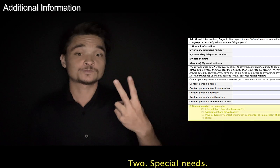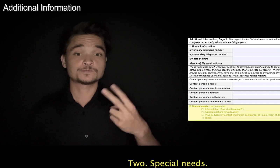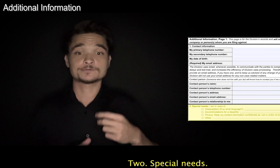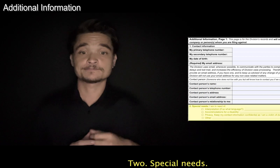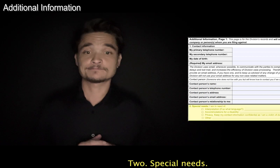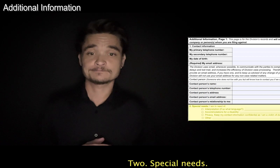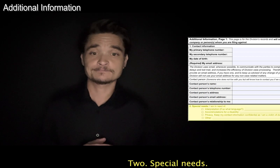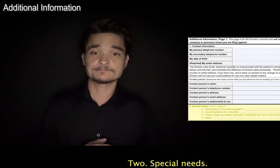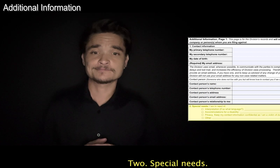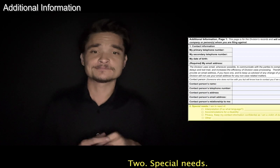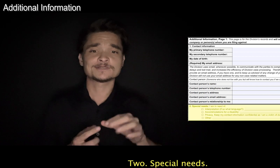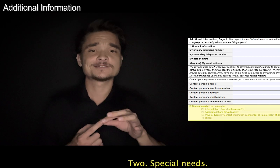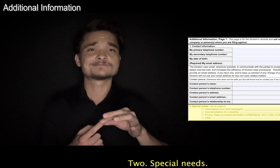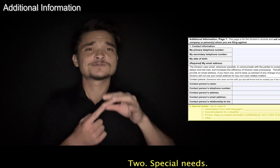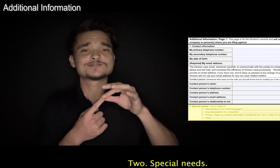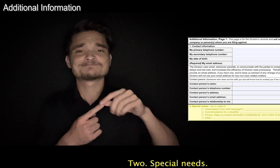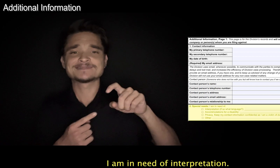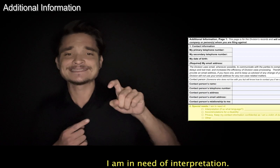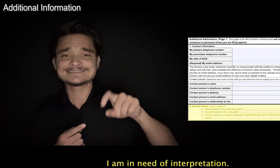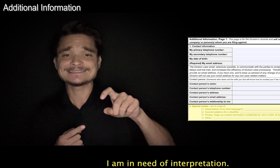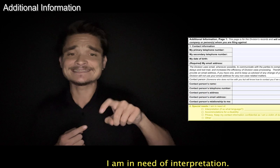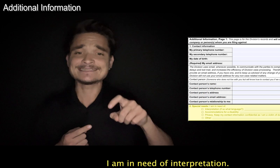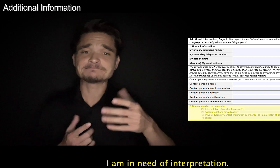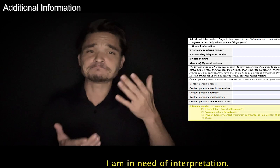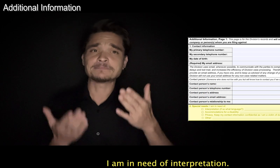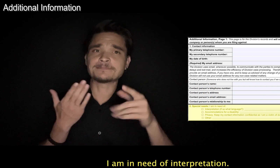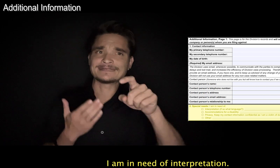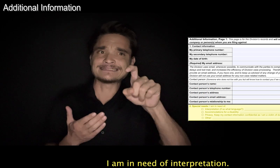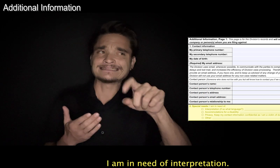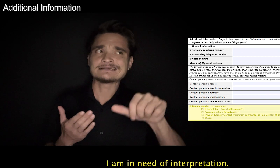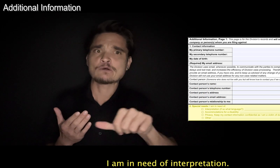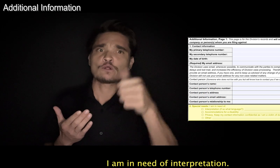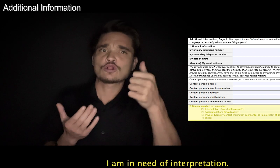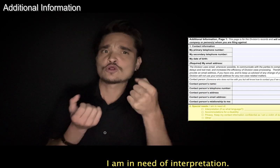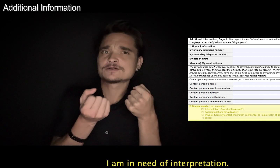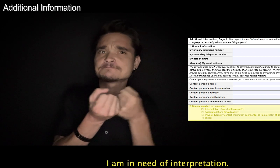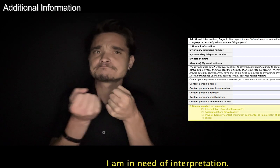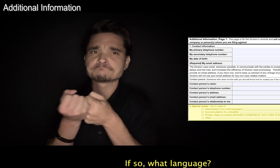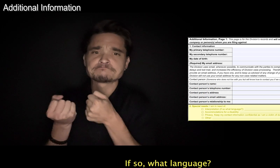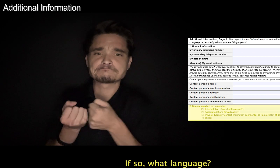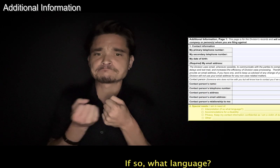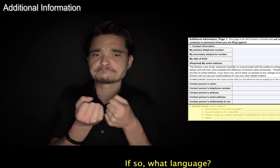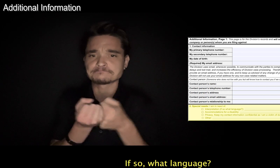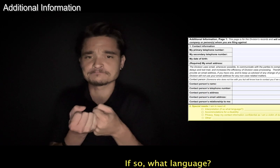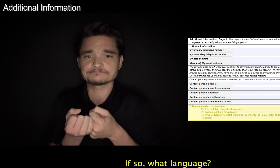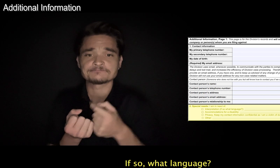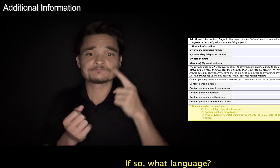Two. Special needs. I am in need of interpretation. If so, what language?